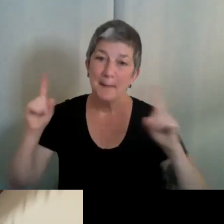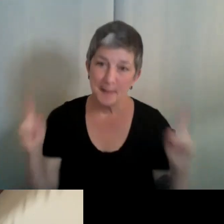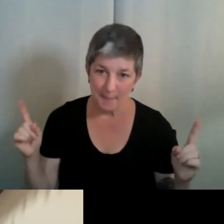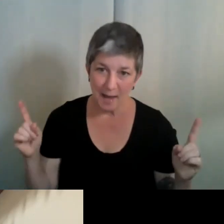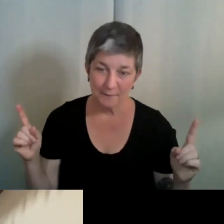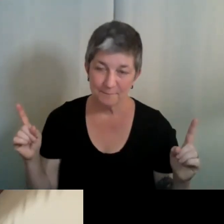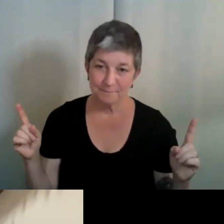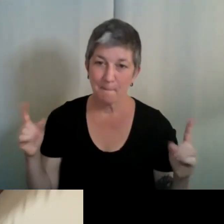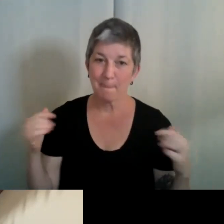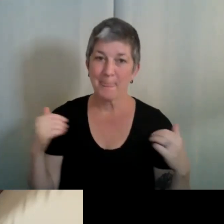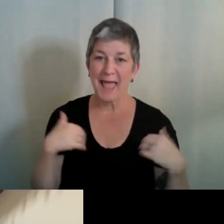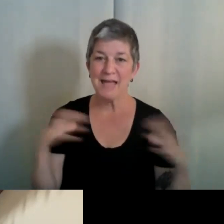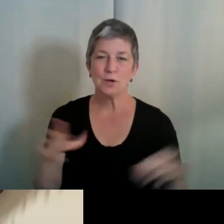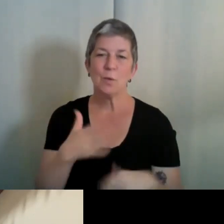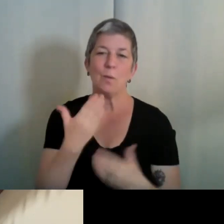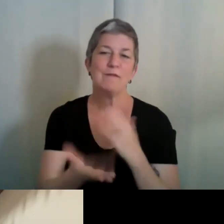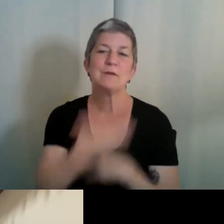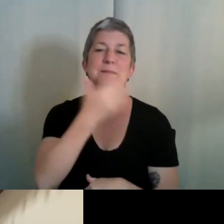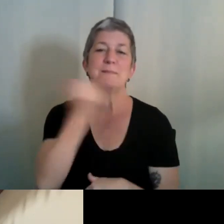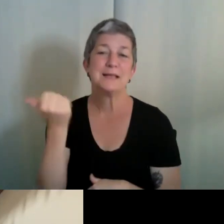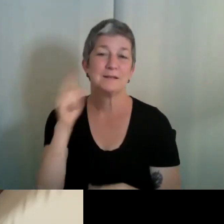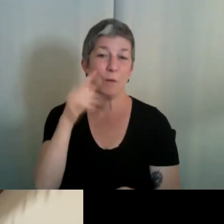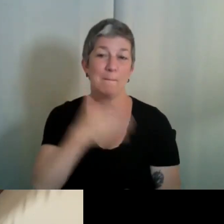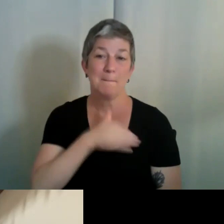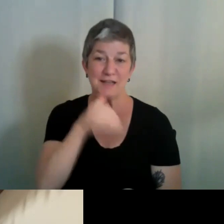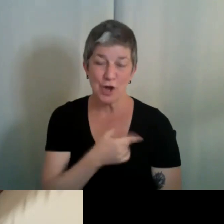ultimately what was best for her and she's a performer and